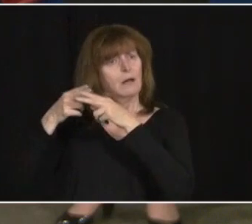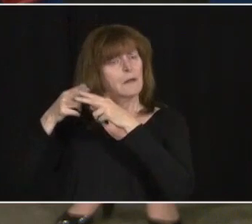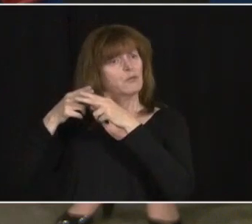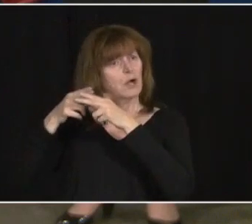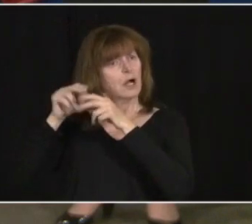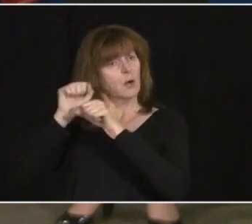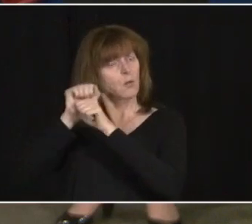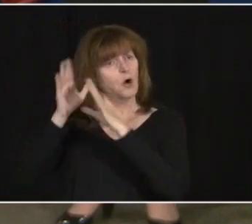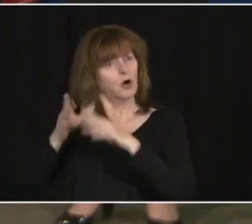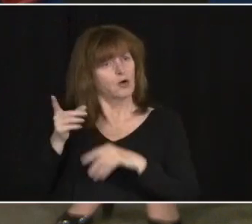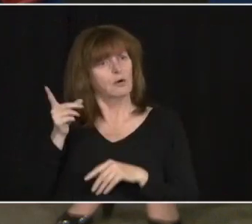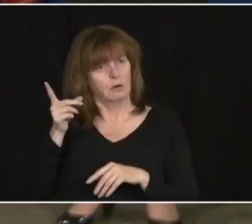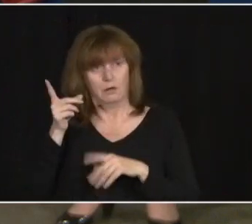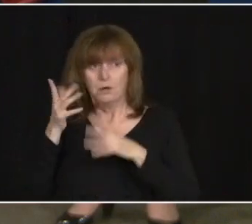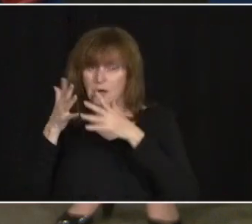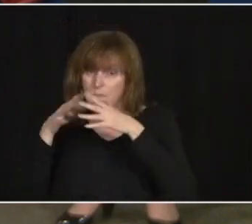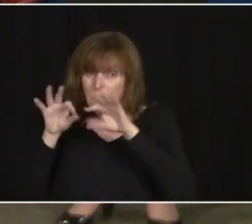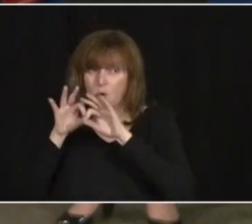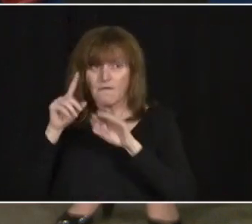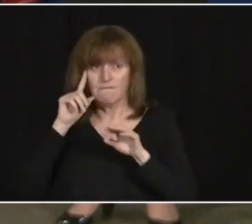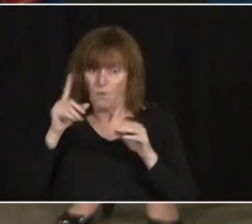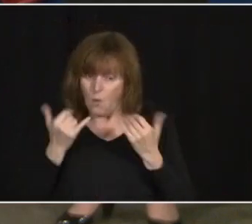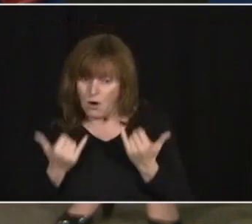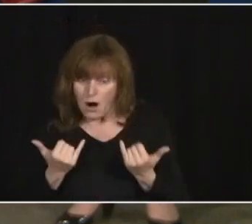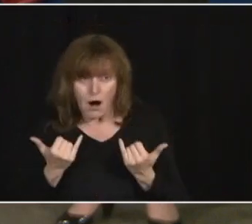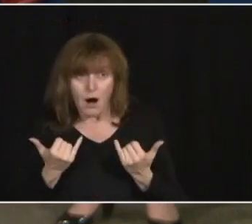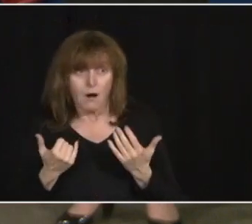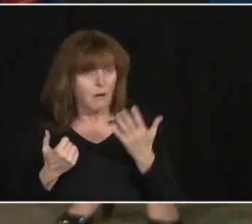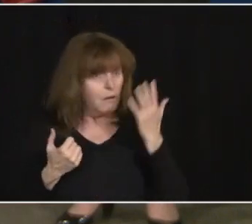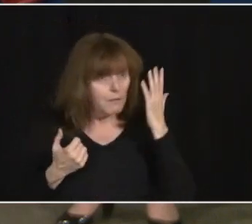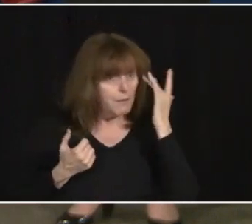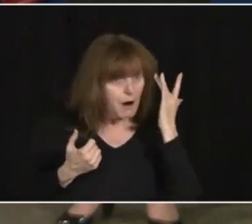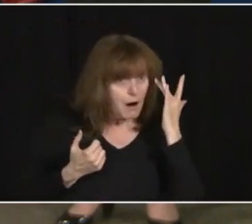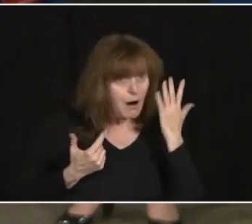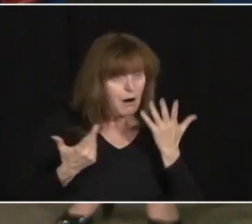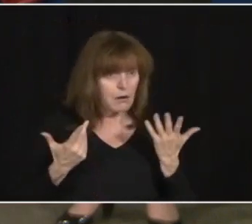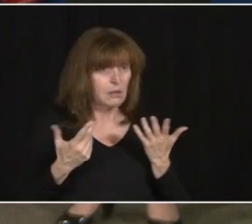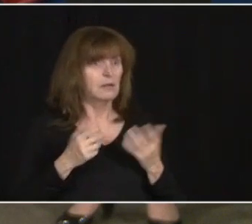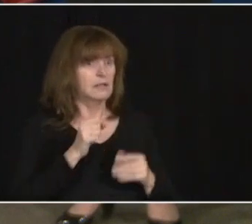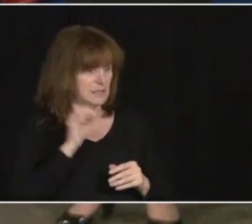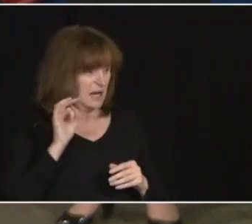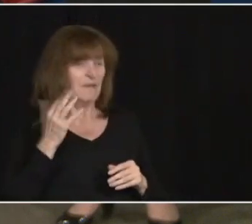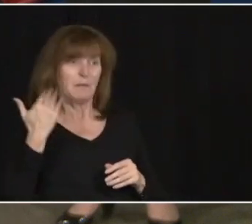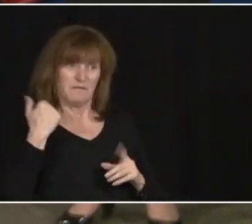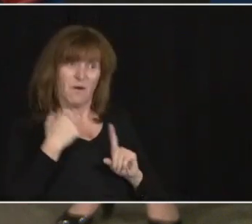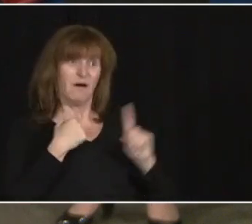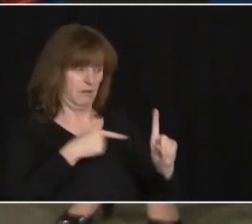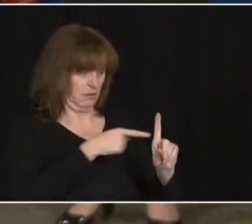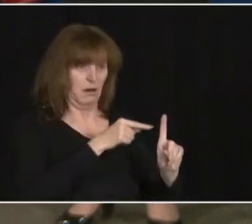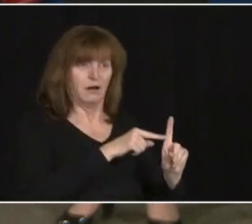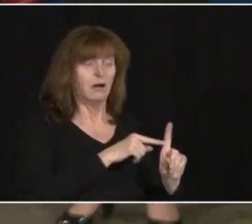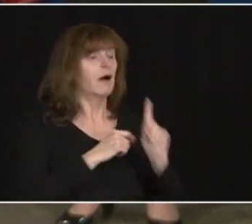important right now to shore up the staff that may be having to self-isolate, maybe having to choose